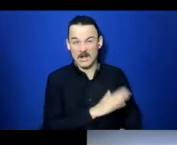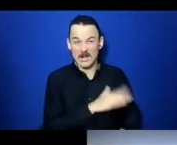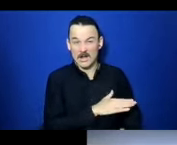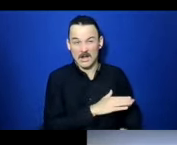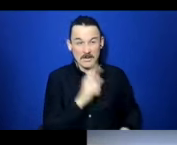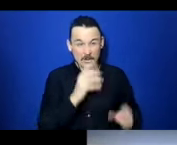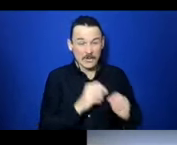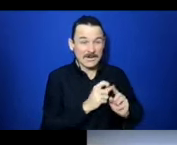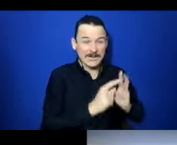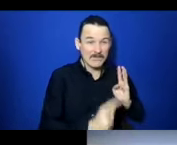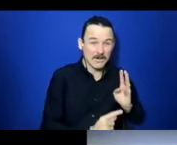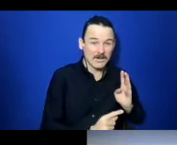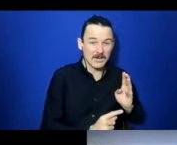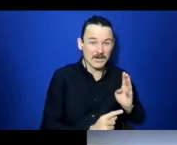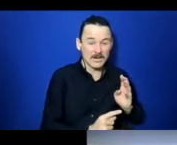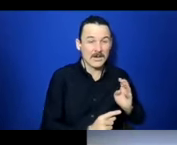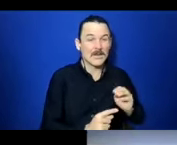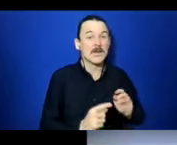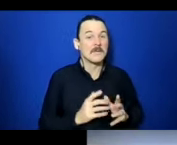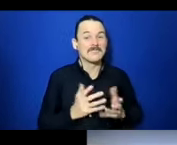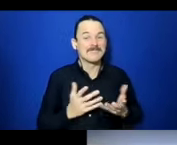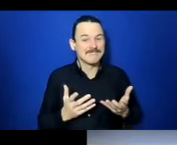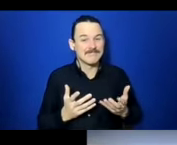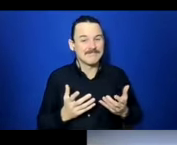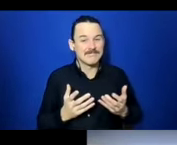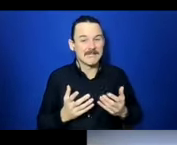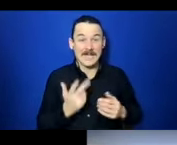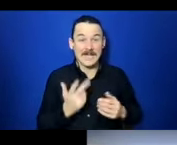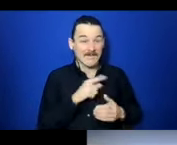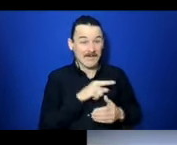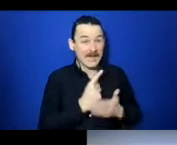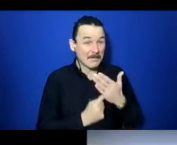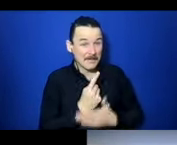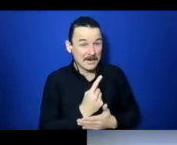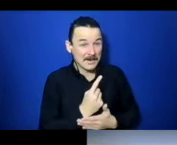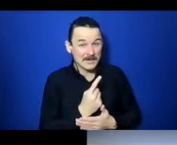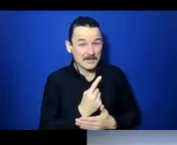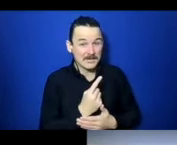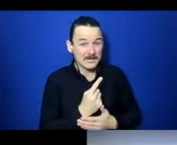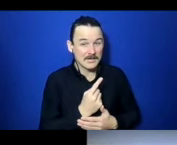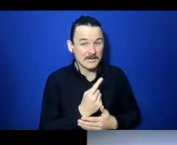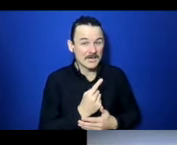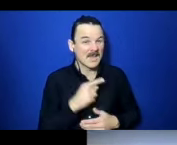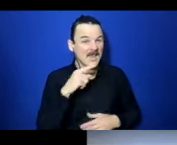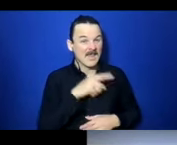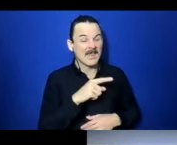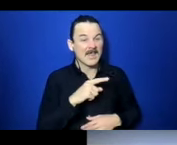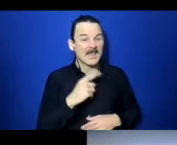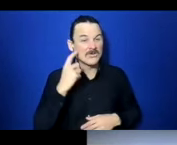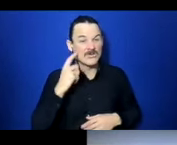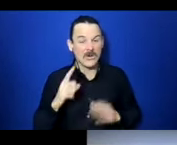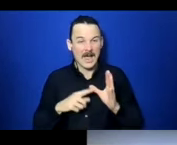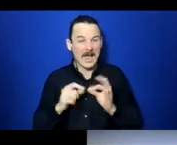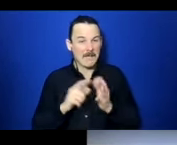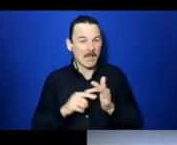medicine to kind of like try to fix us, because our lives were seen as being